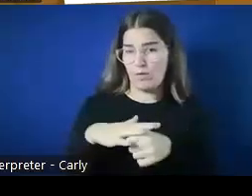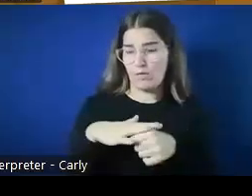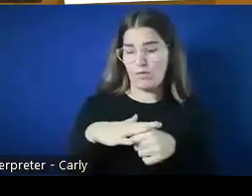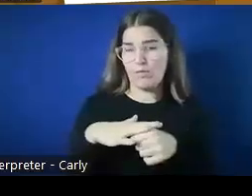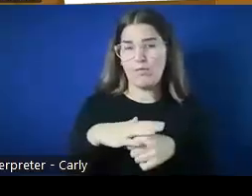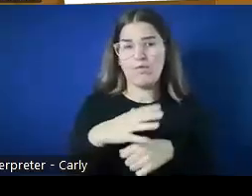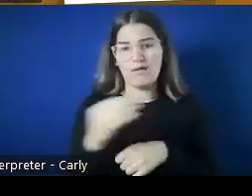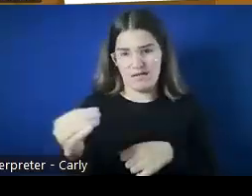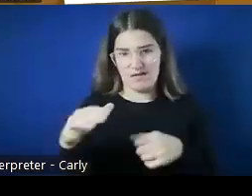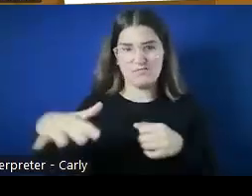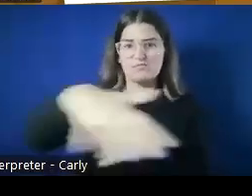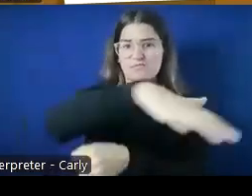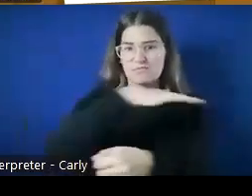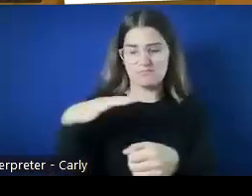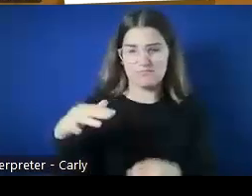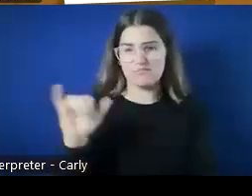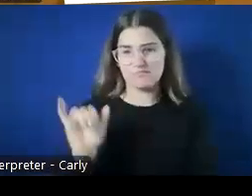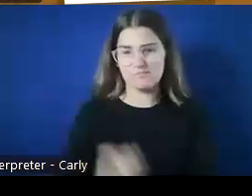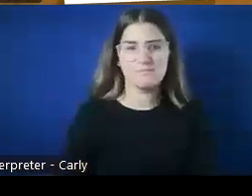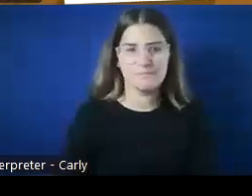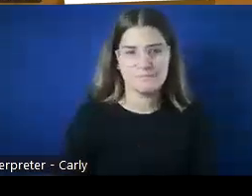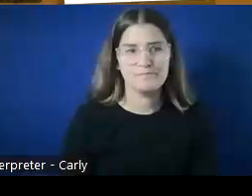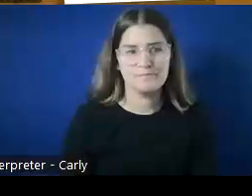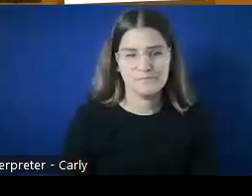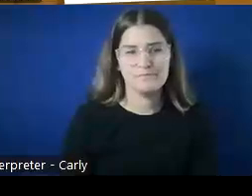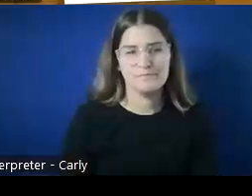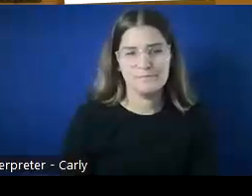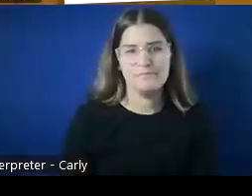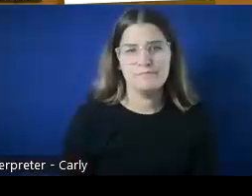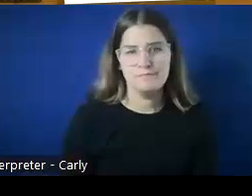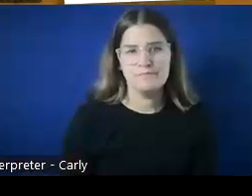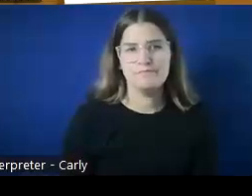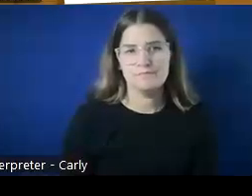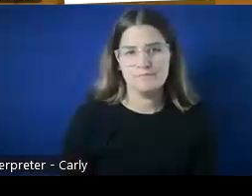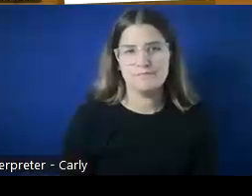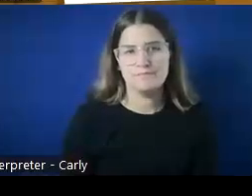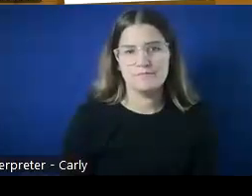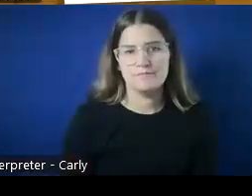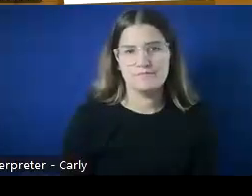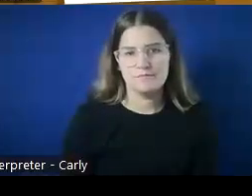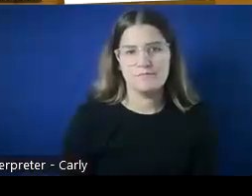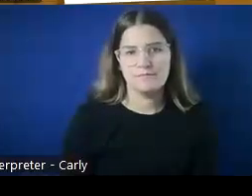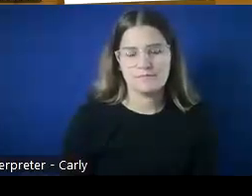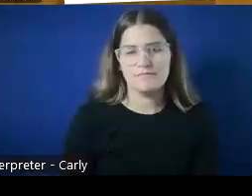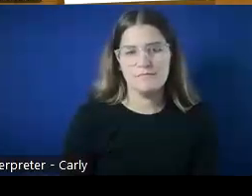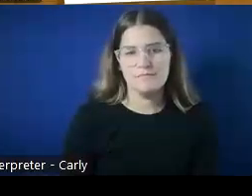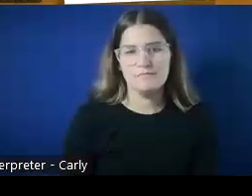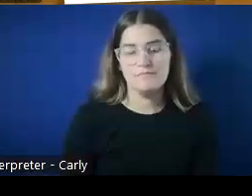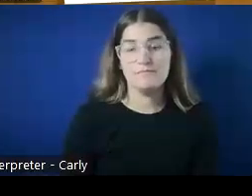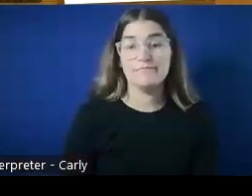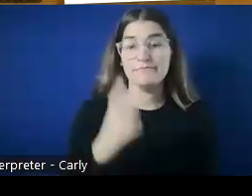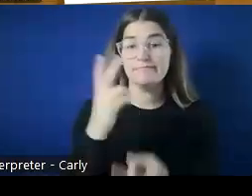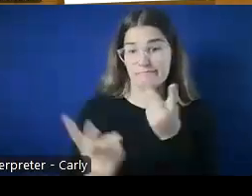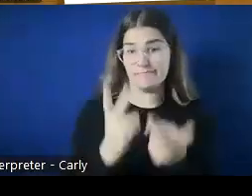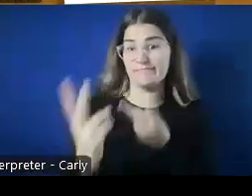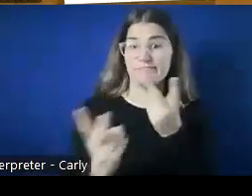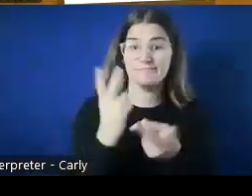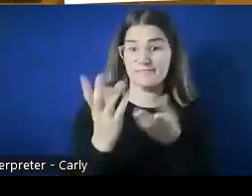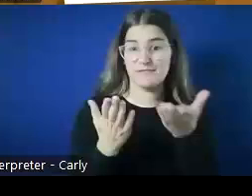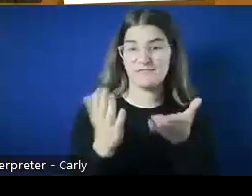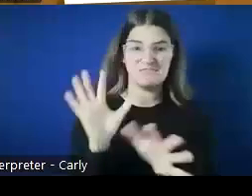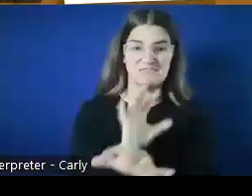regionally so just to give you a sense of where patient services are now it's actually 1 locations